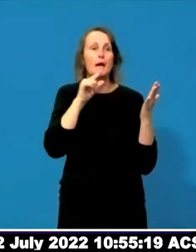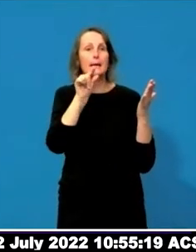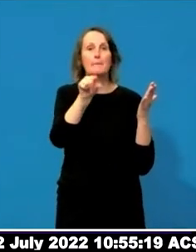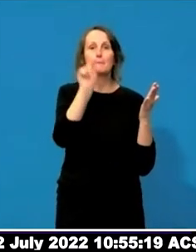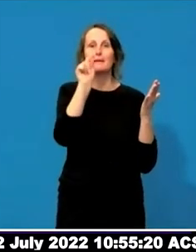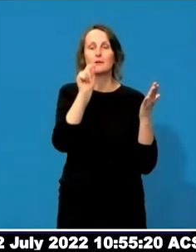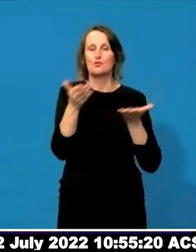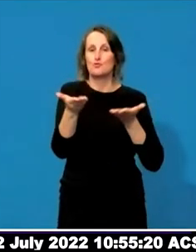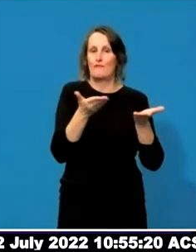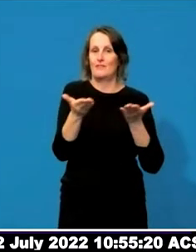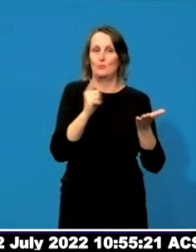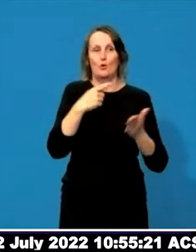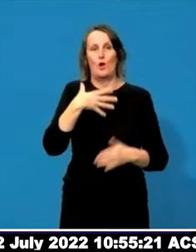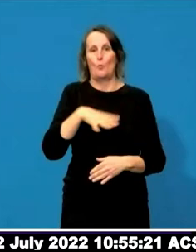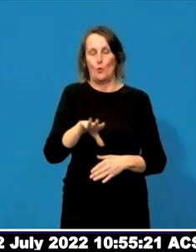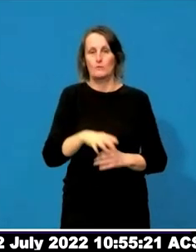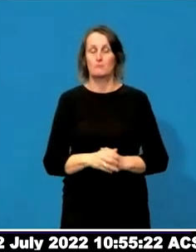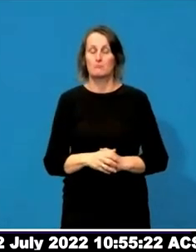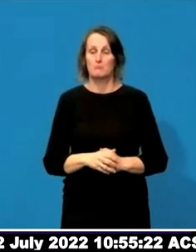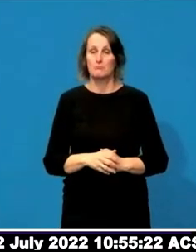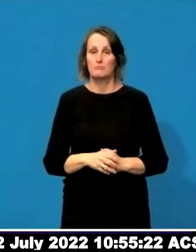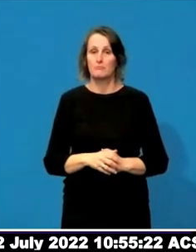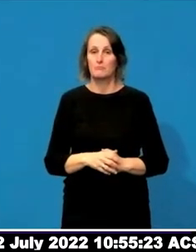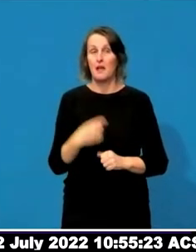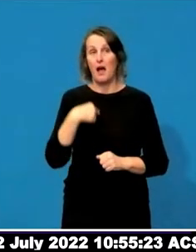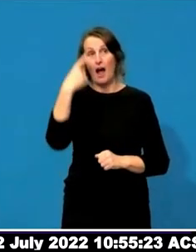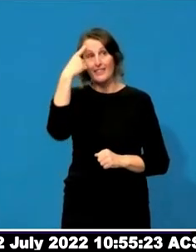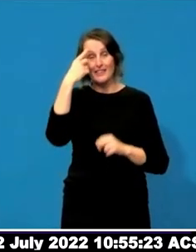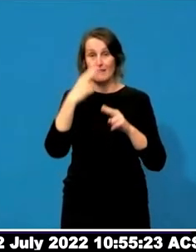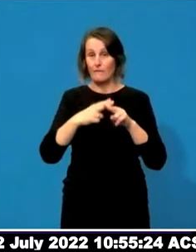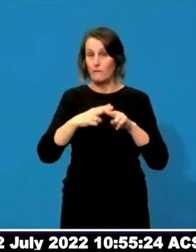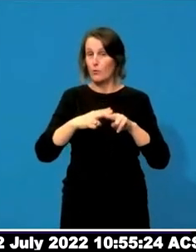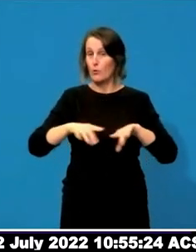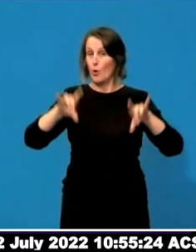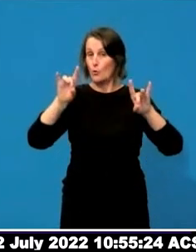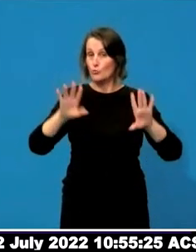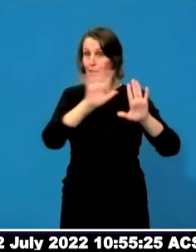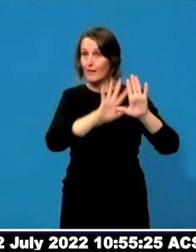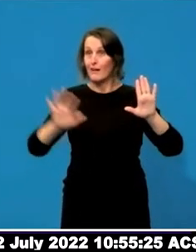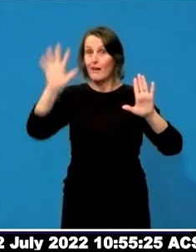like the Northern Territory and top end of WA and Queensland,